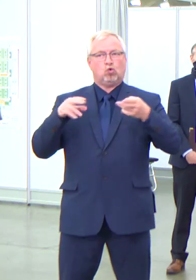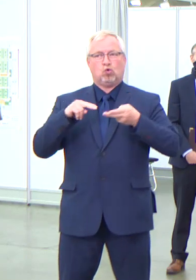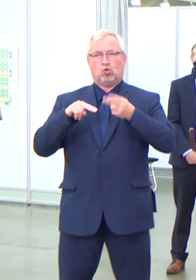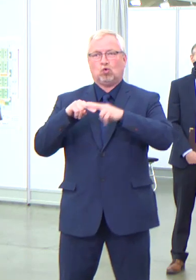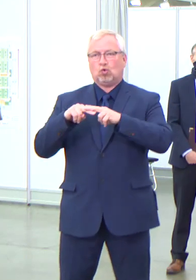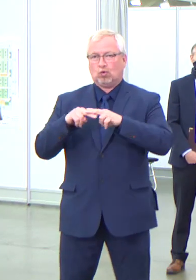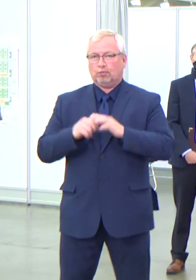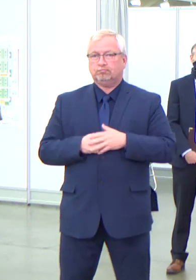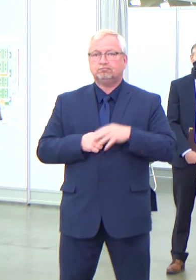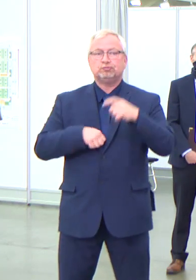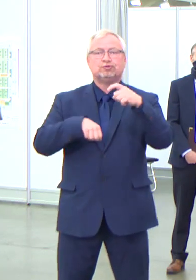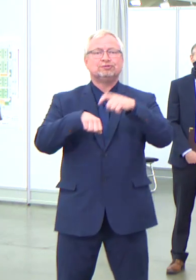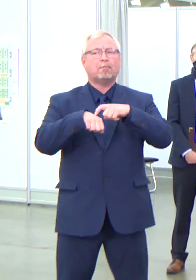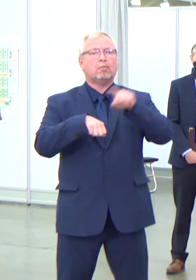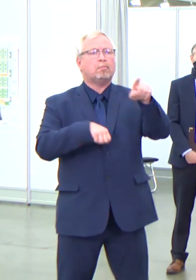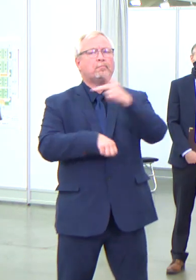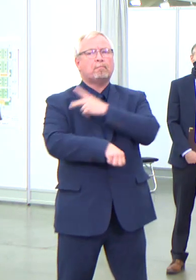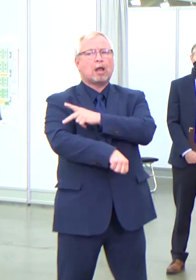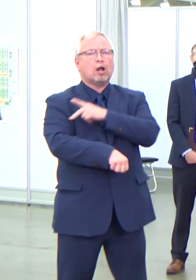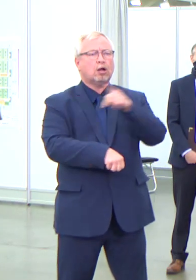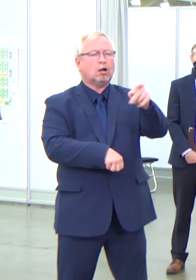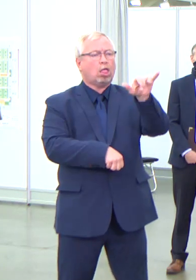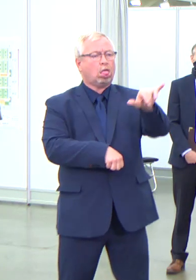facilities, reducing the time that patients have to remain in